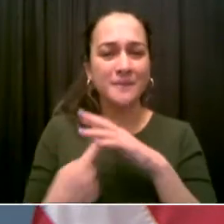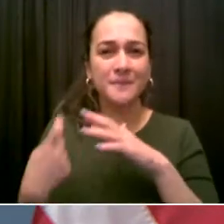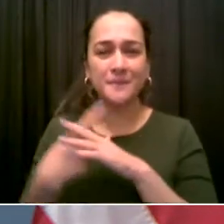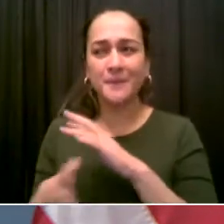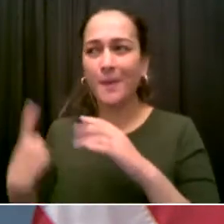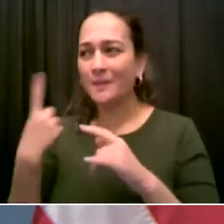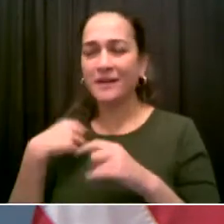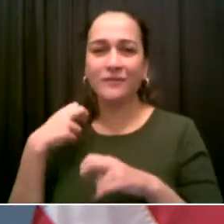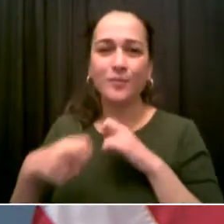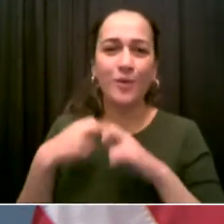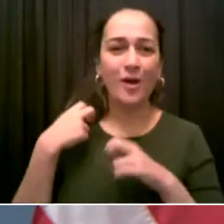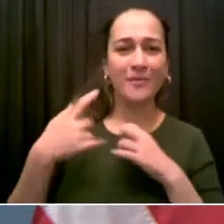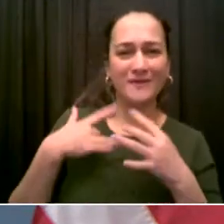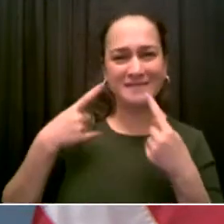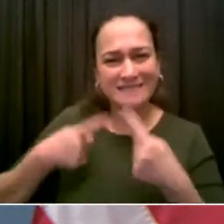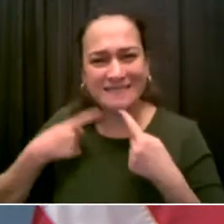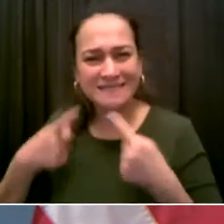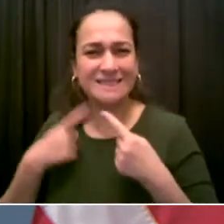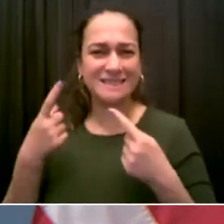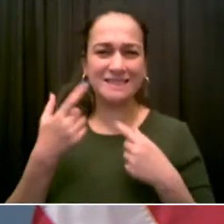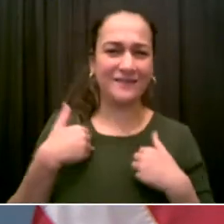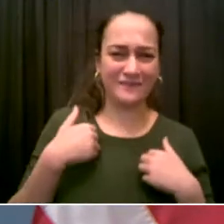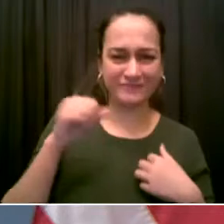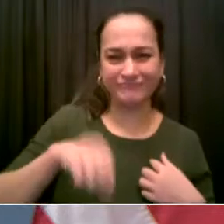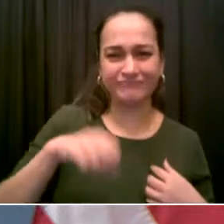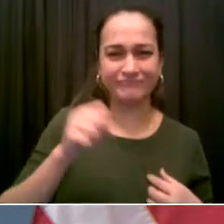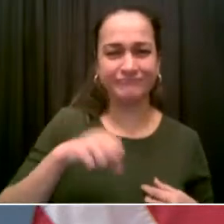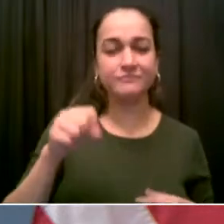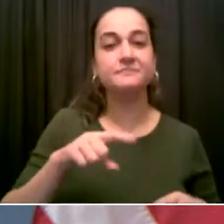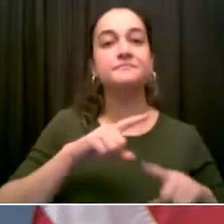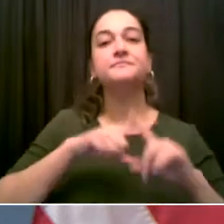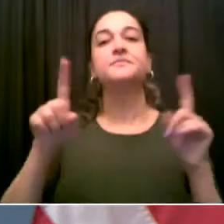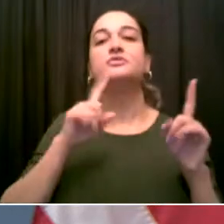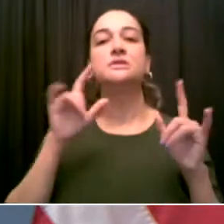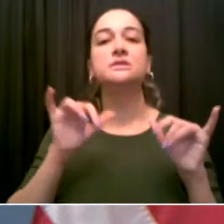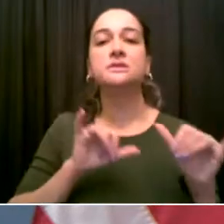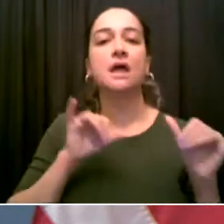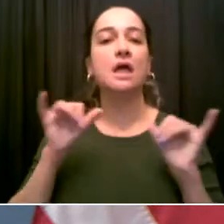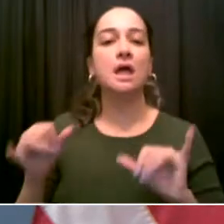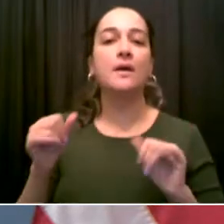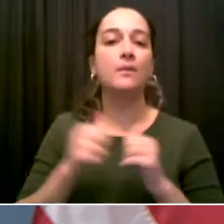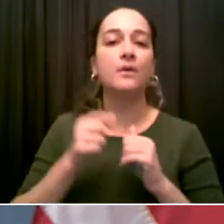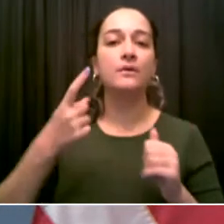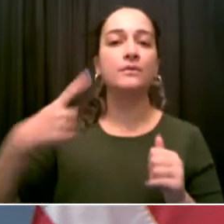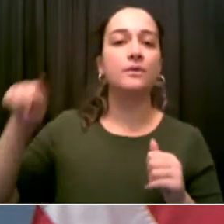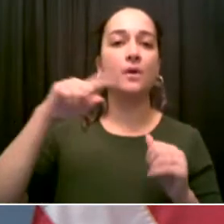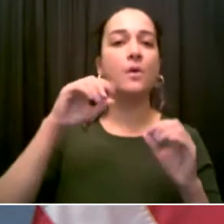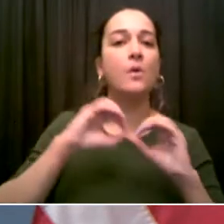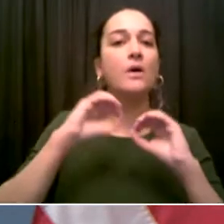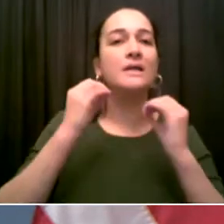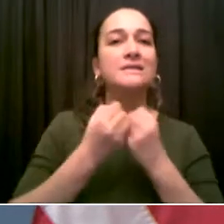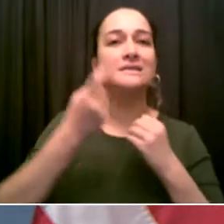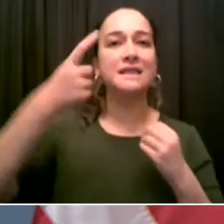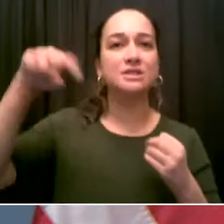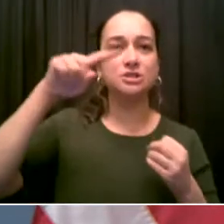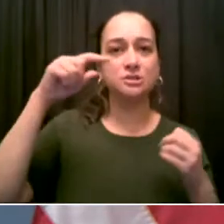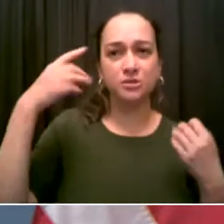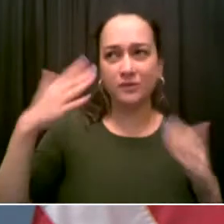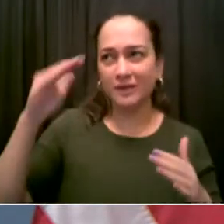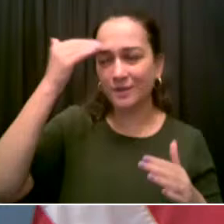GROUP THAT IS MOVED TO A COMMERCIAL HTOEL . THERE IS NO QUESTION THAT THERE ARE BIGGER CHALLENGES WITH PEOPLE BEHIND